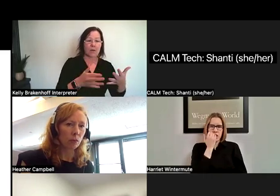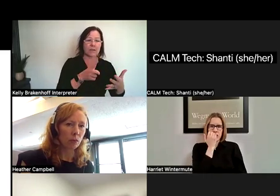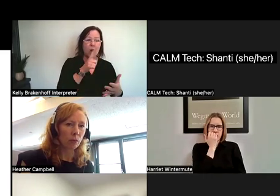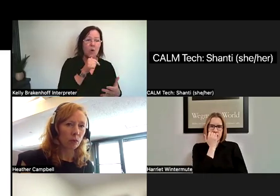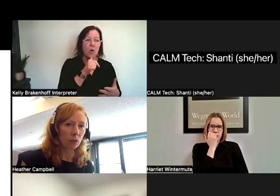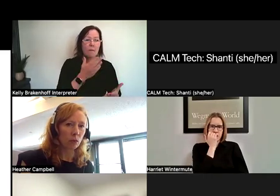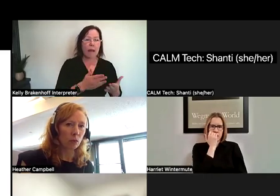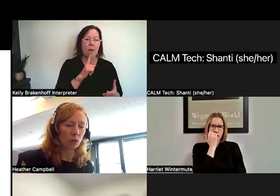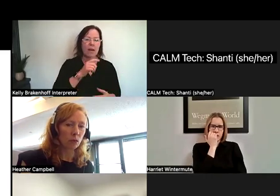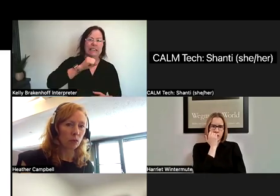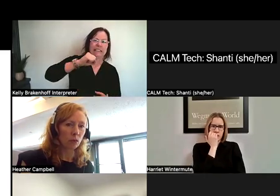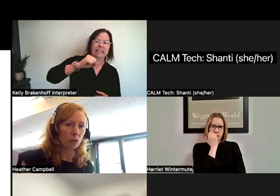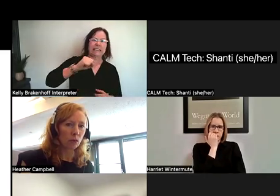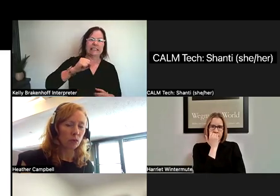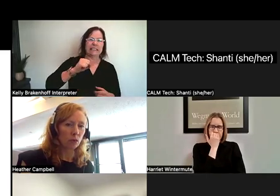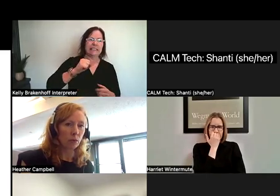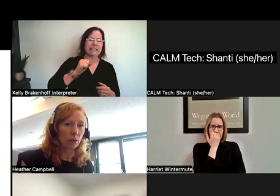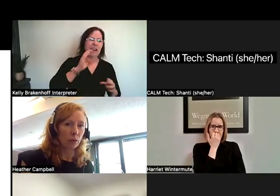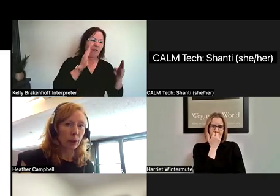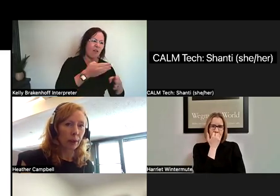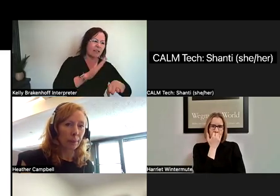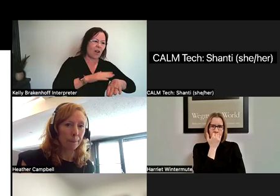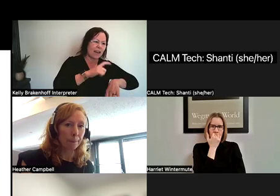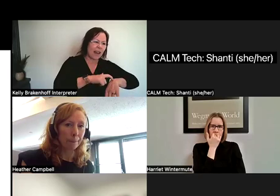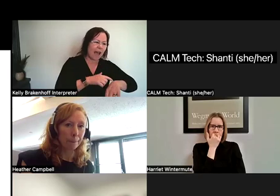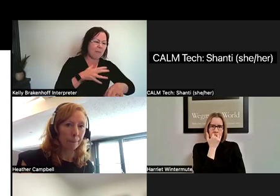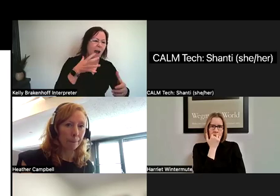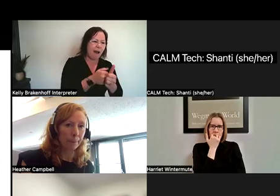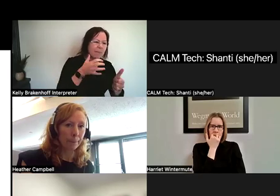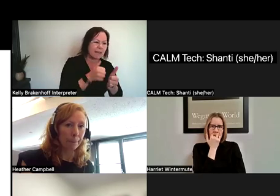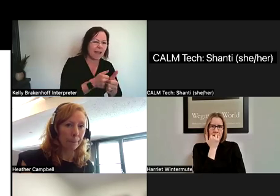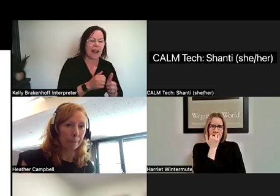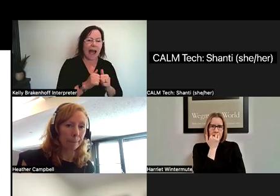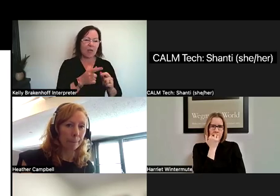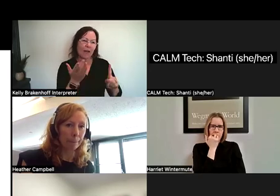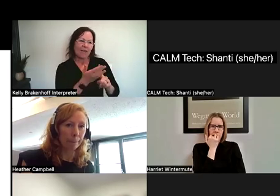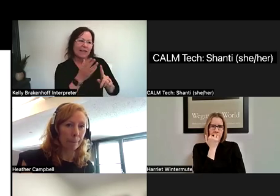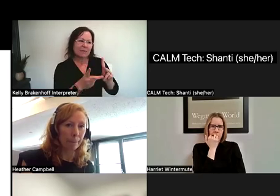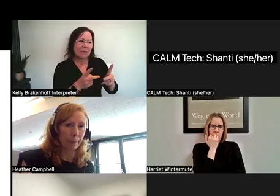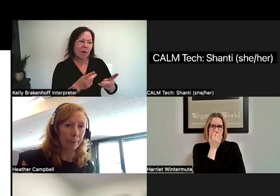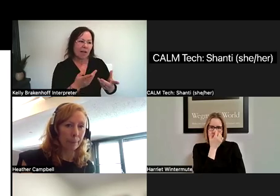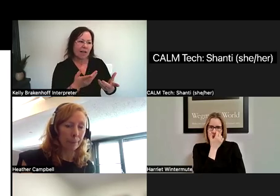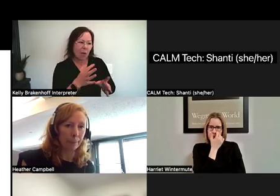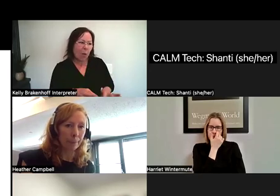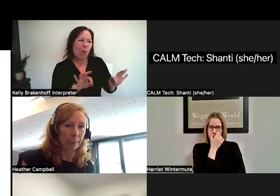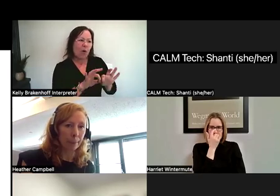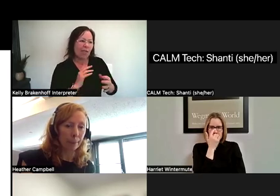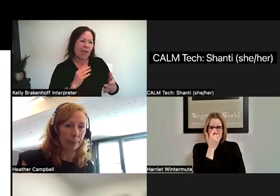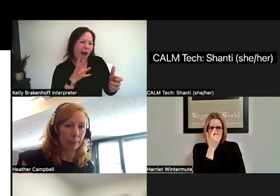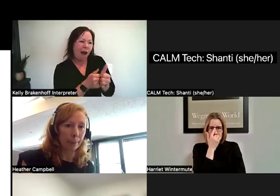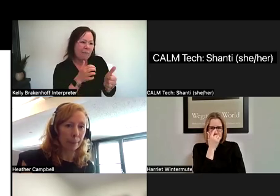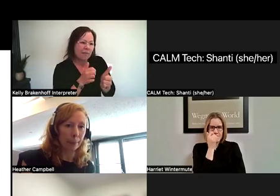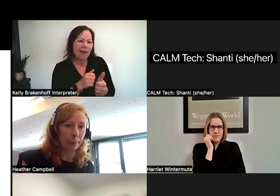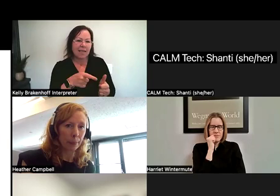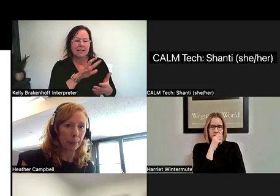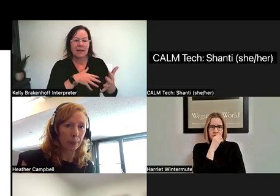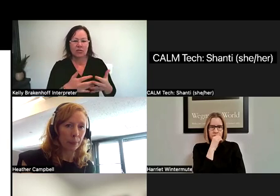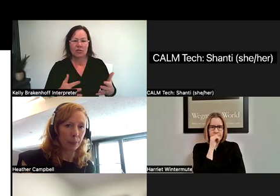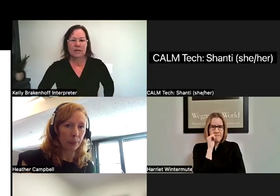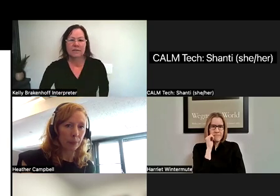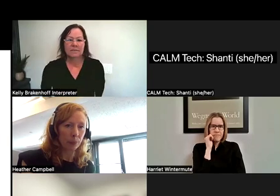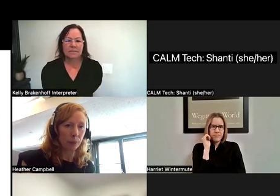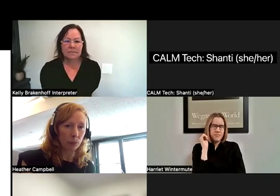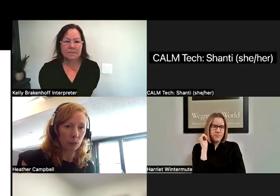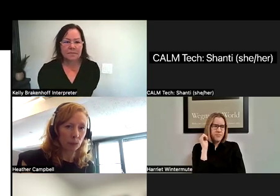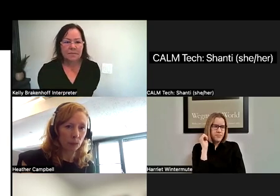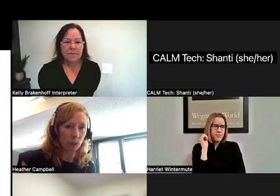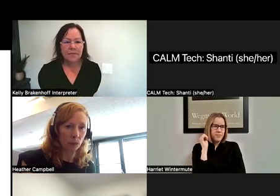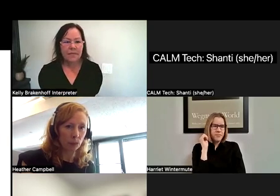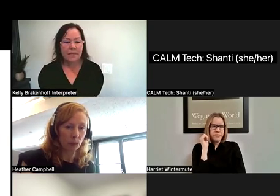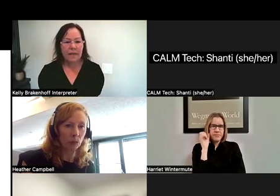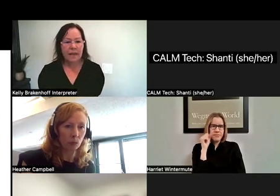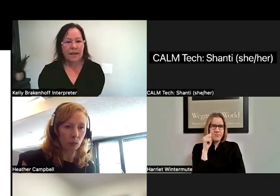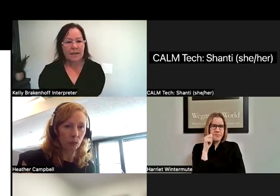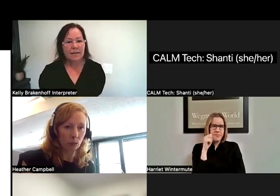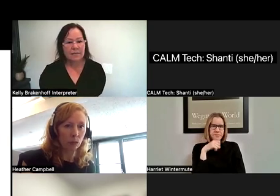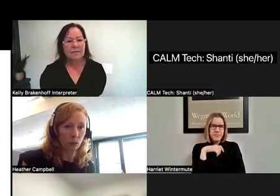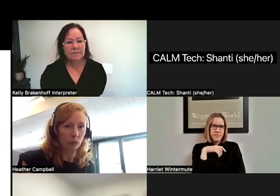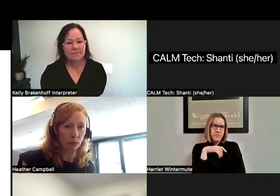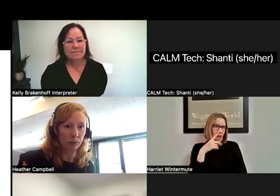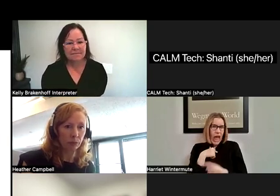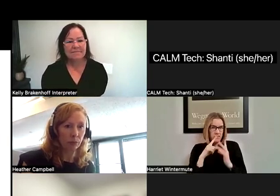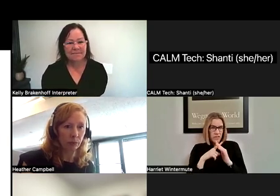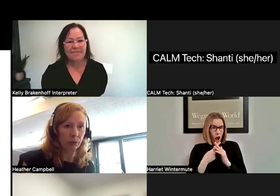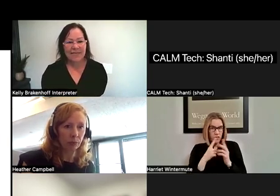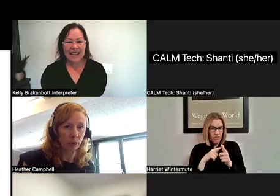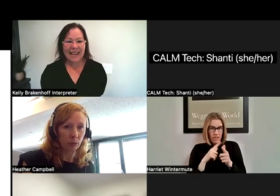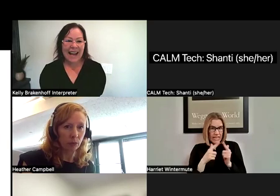by updating one. >> HARRIET WINTERMUTE: